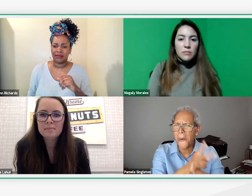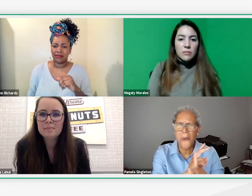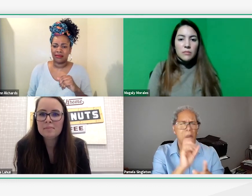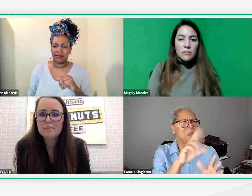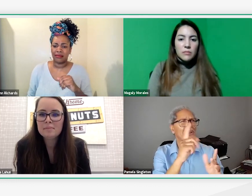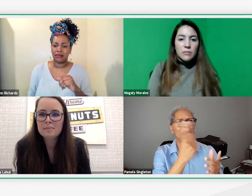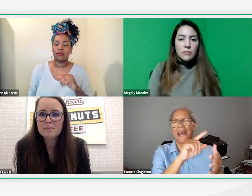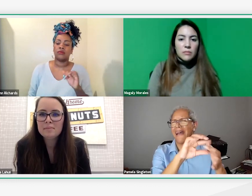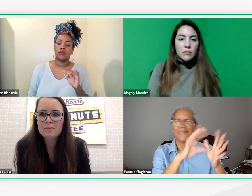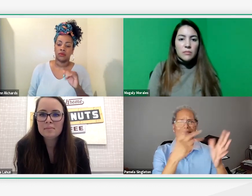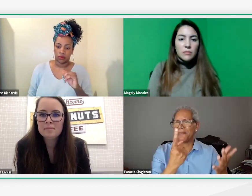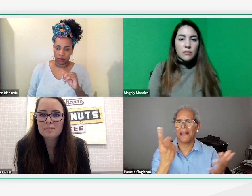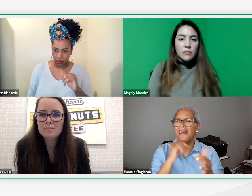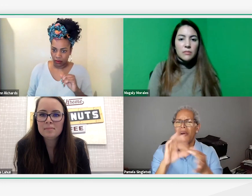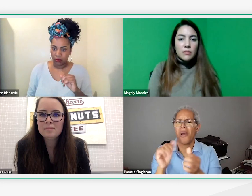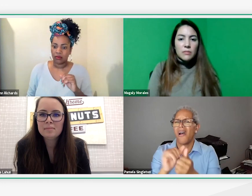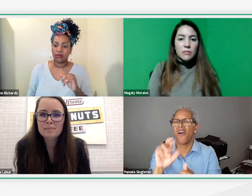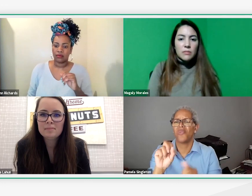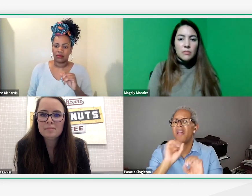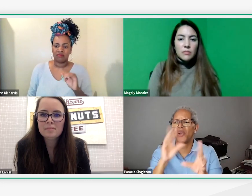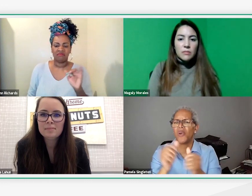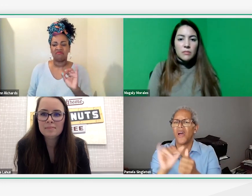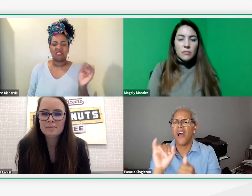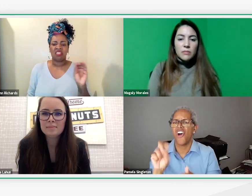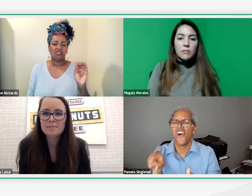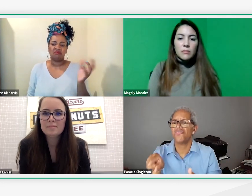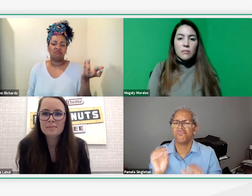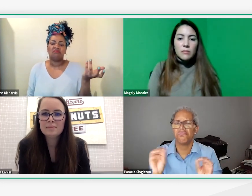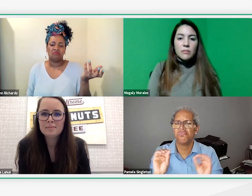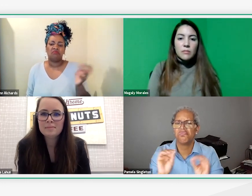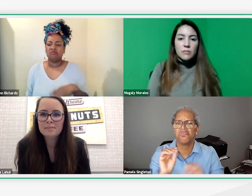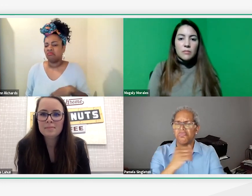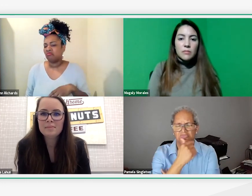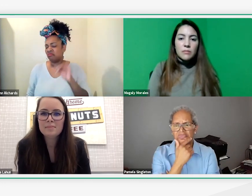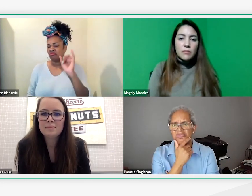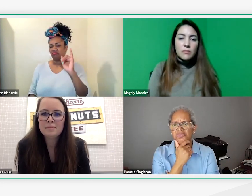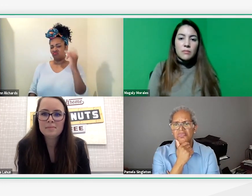something else having to do with loans or something. I don't know. It's not the IRS.